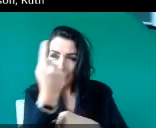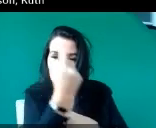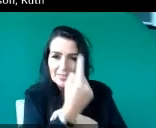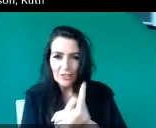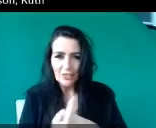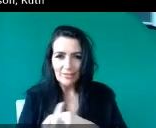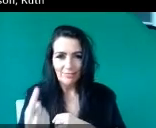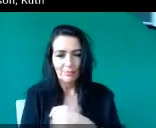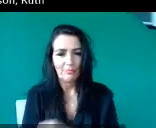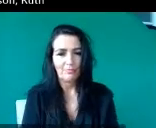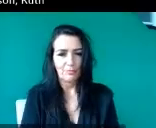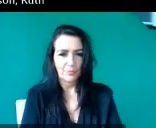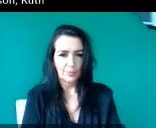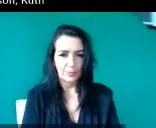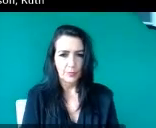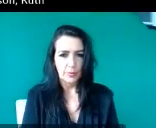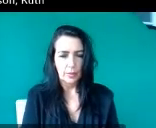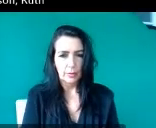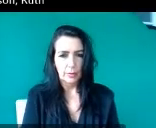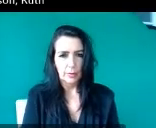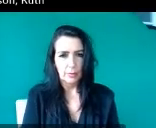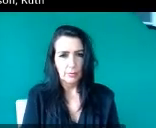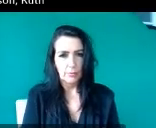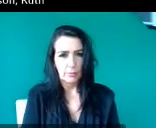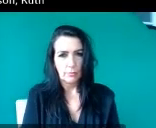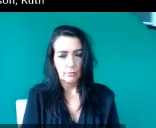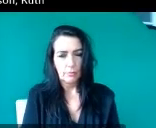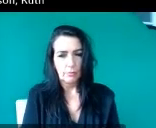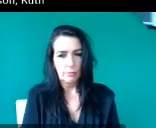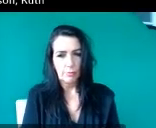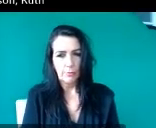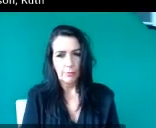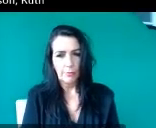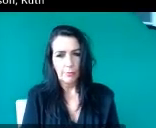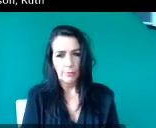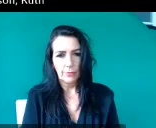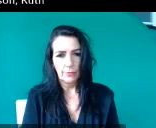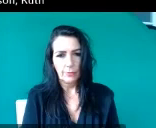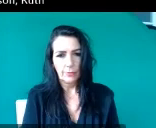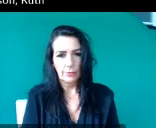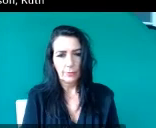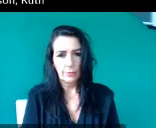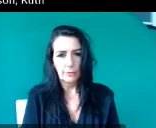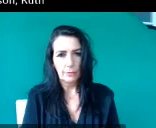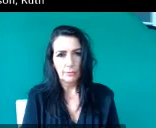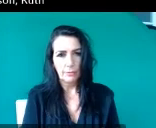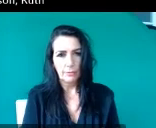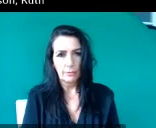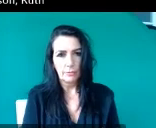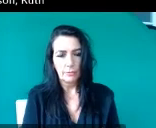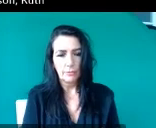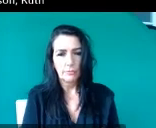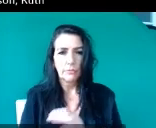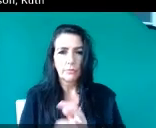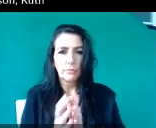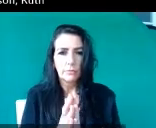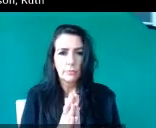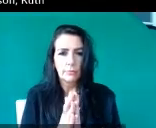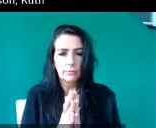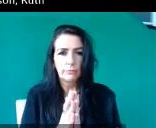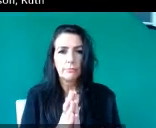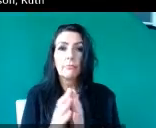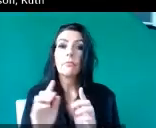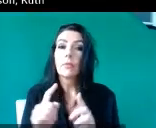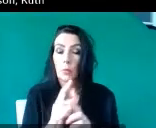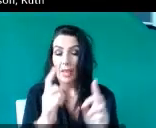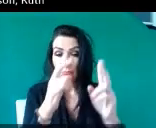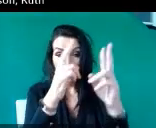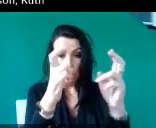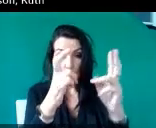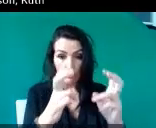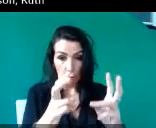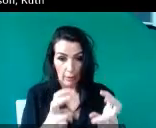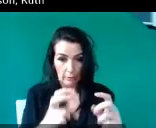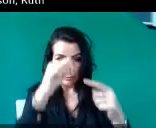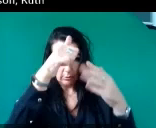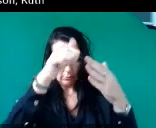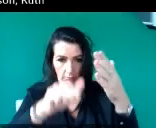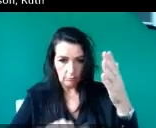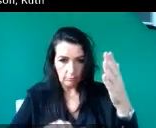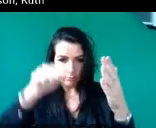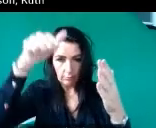please uh yeah we sorted them by sort of subject matter to make it as easy as possible for people